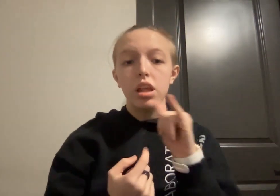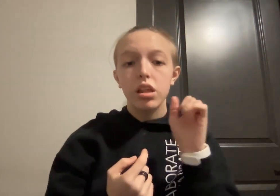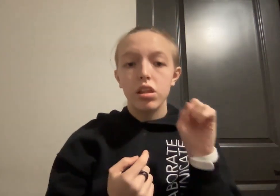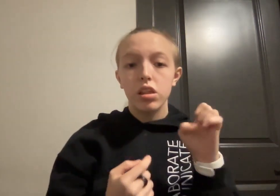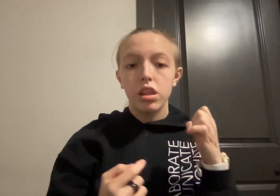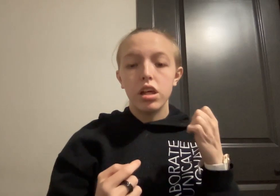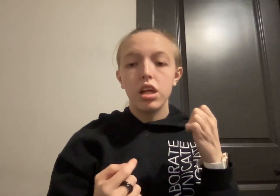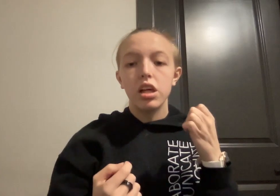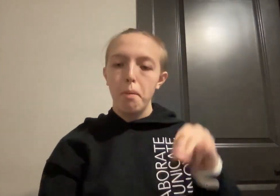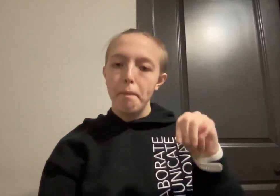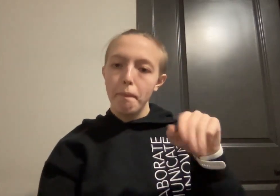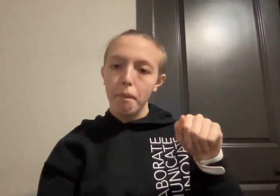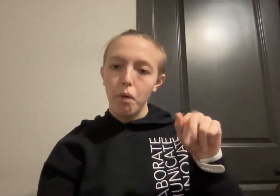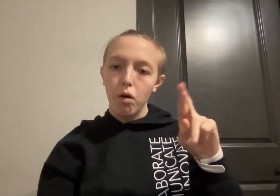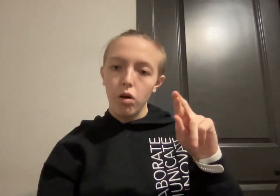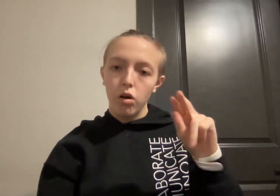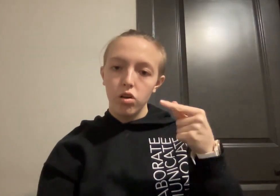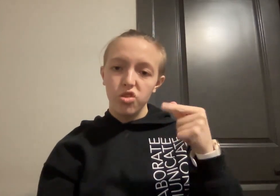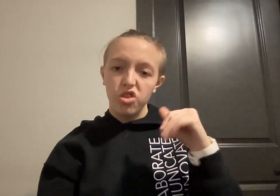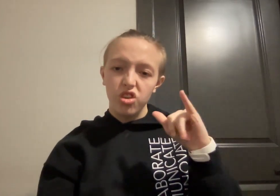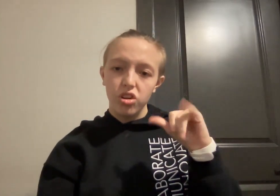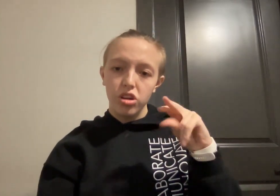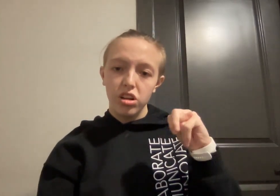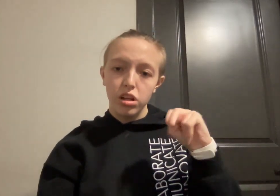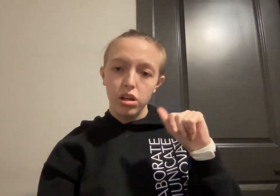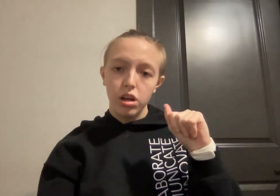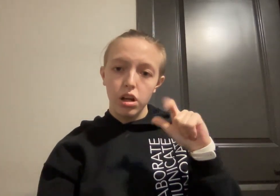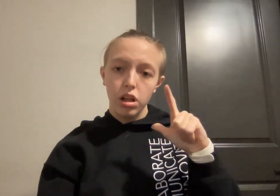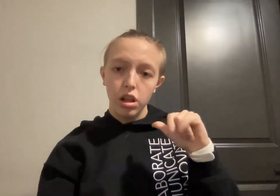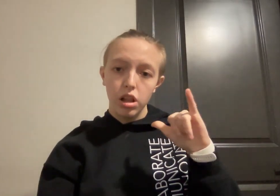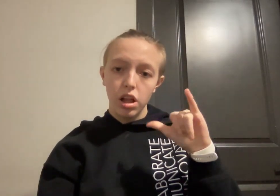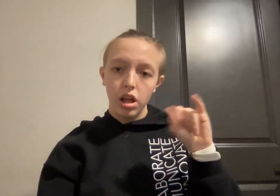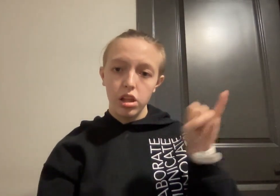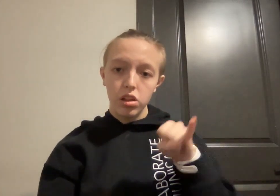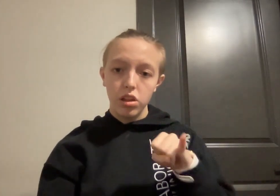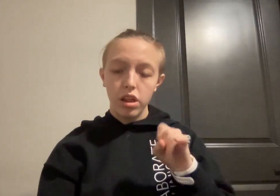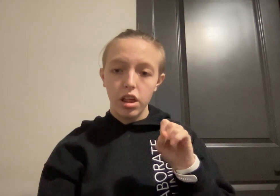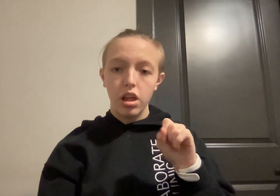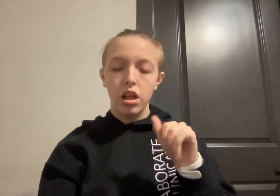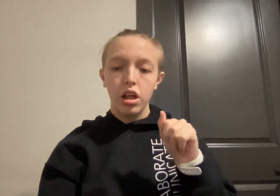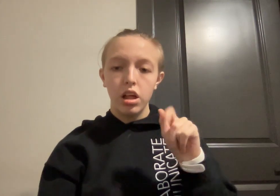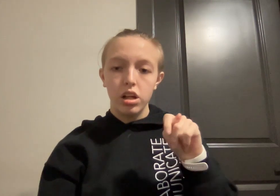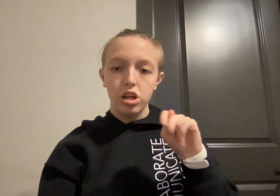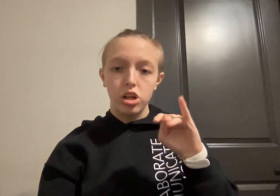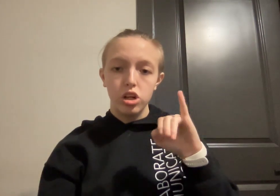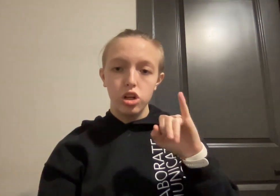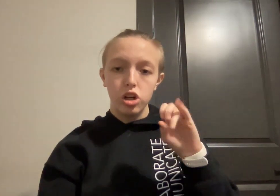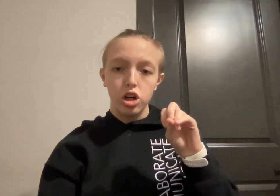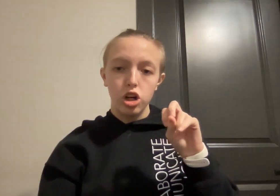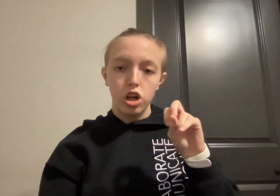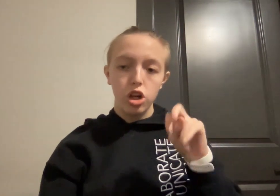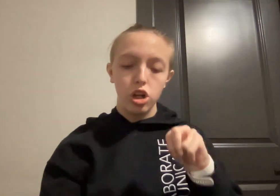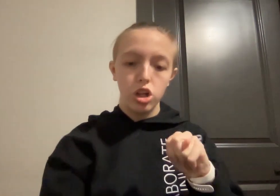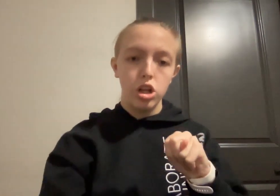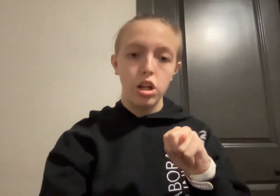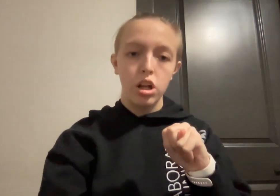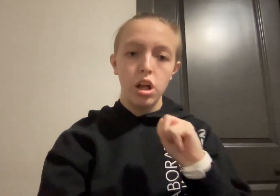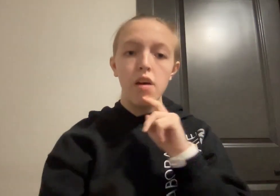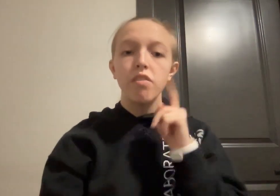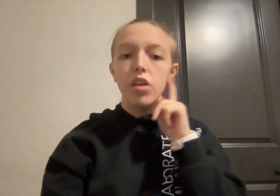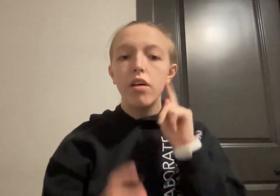is the marginalization of deaf